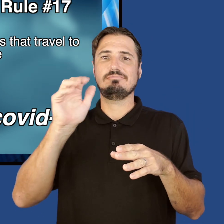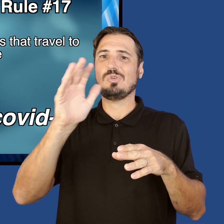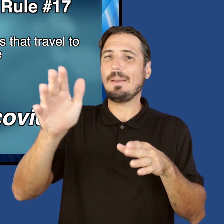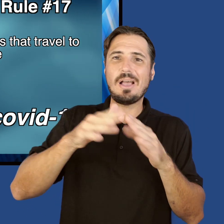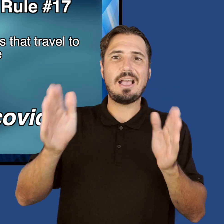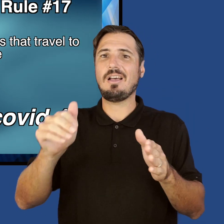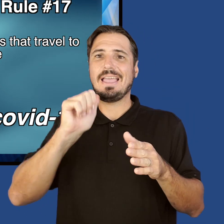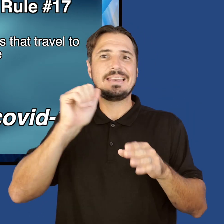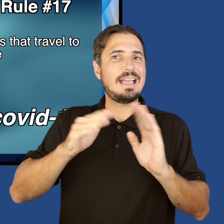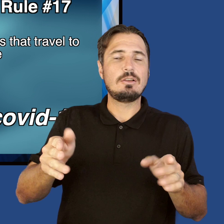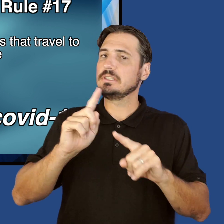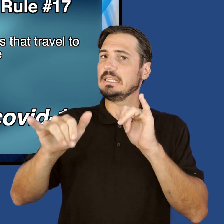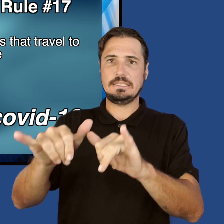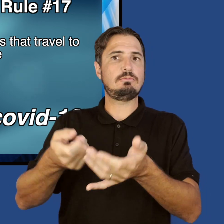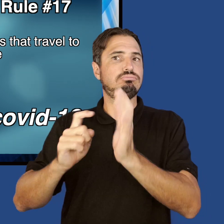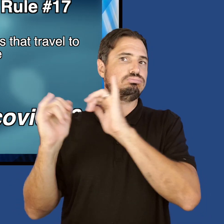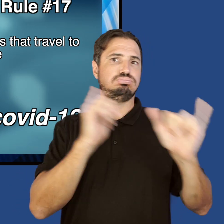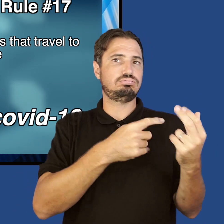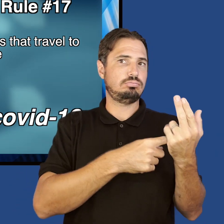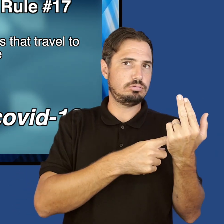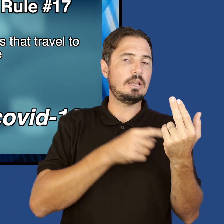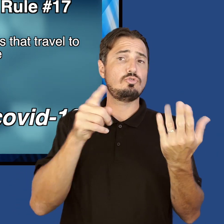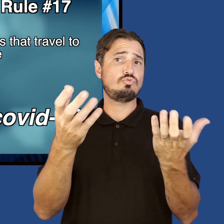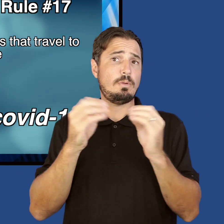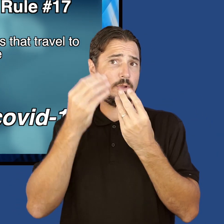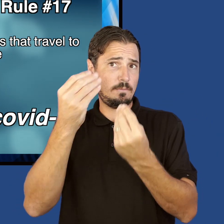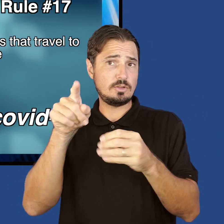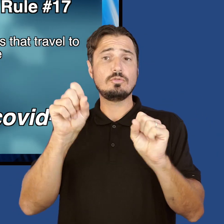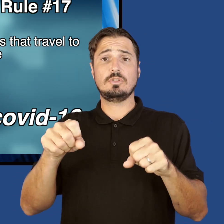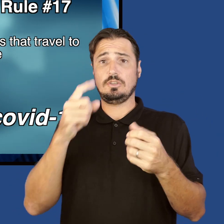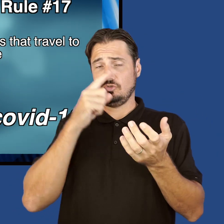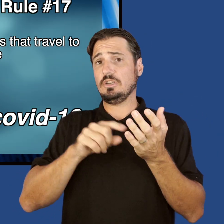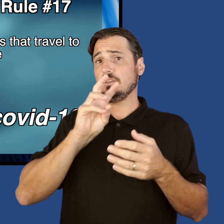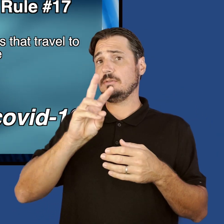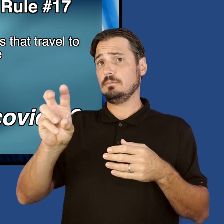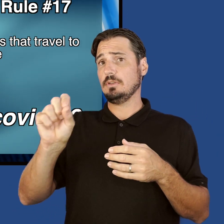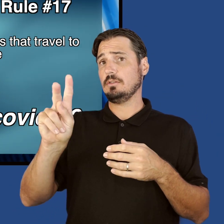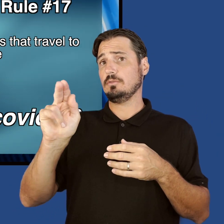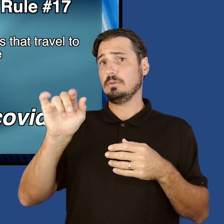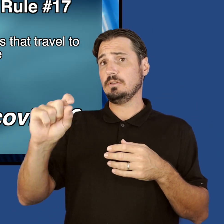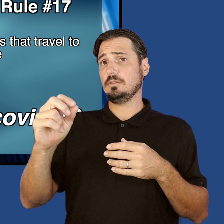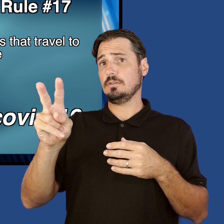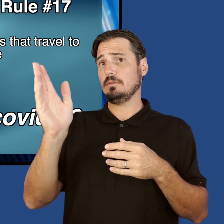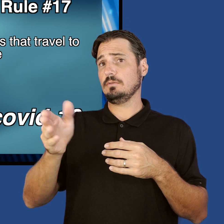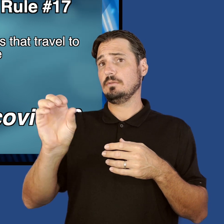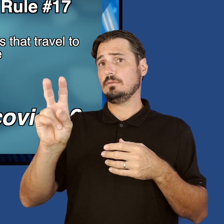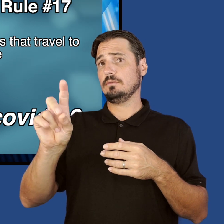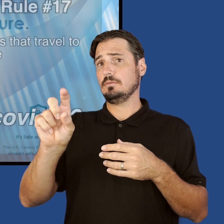period. For details please visit www.kauai.gov/COVID-19.